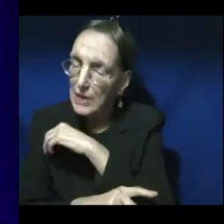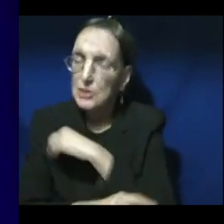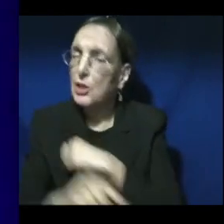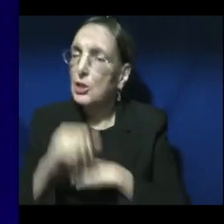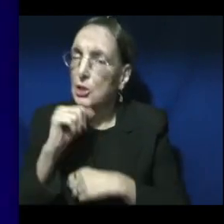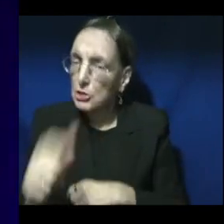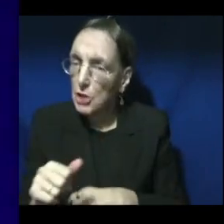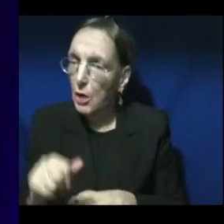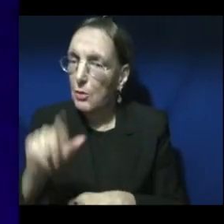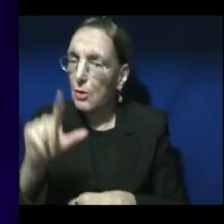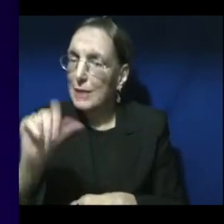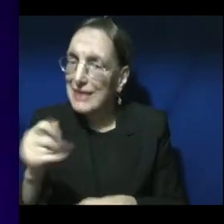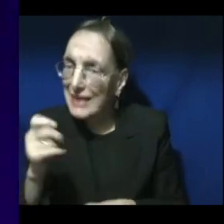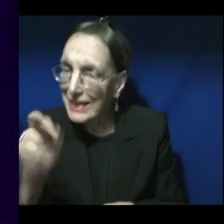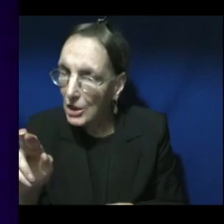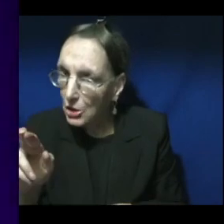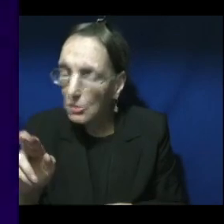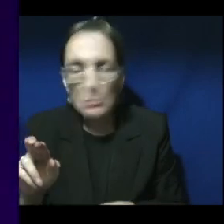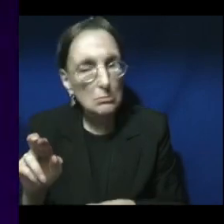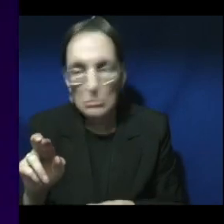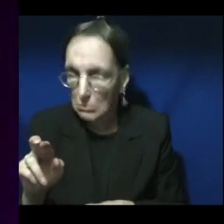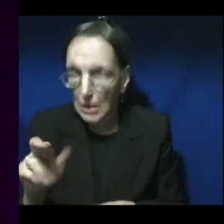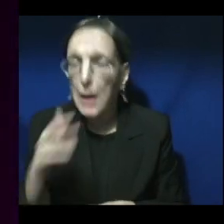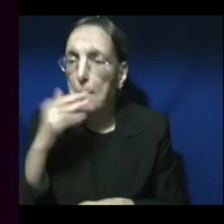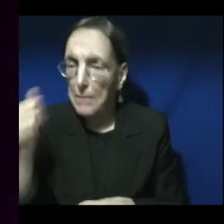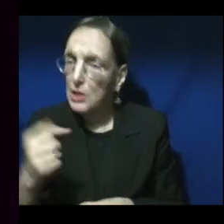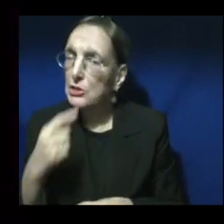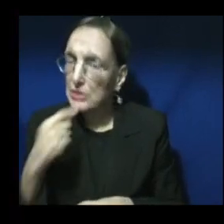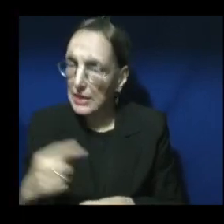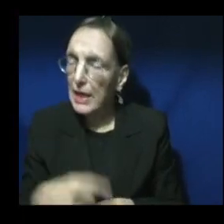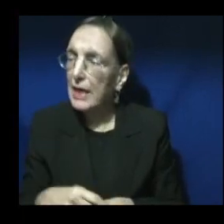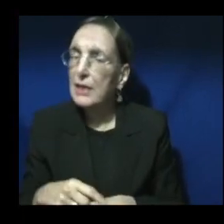identity. And the same is true for describing people, even for motivating yourself. Imagine